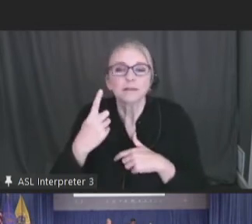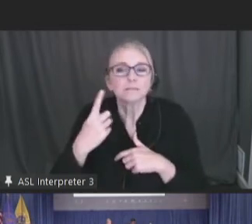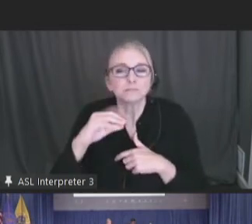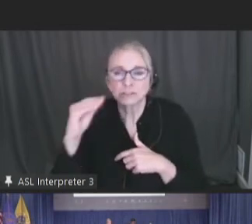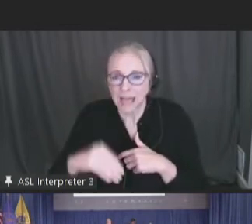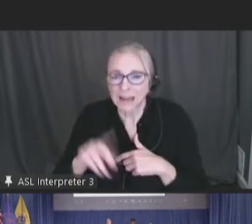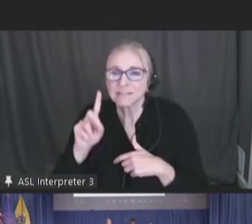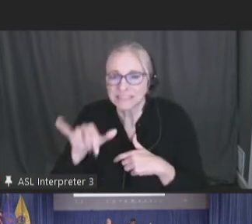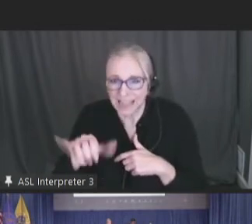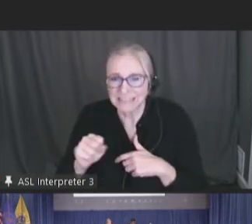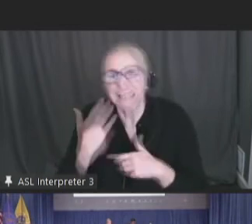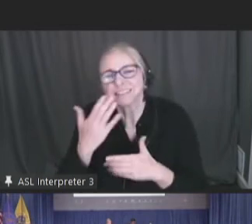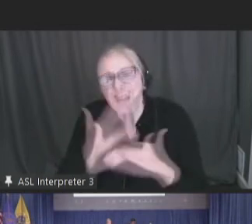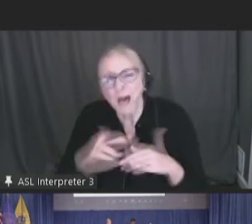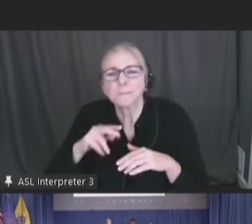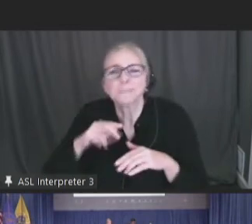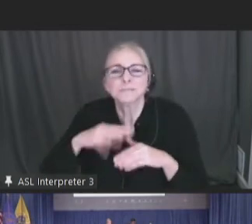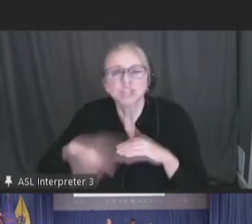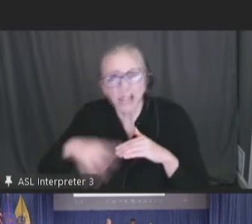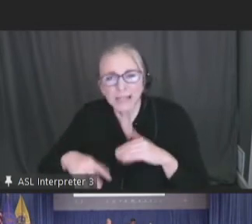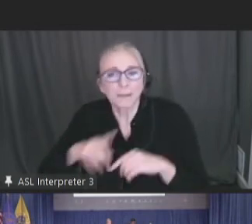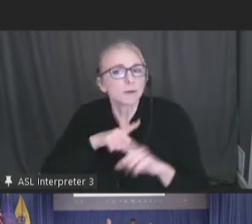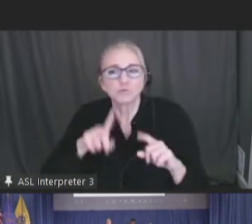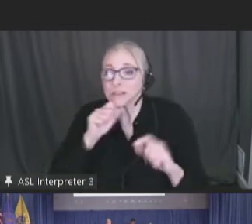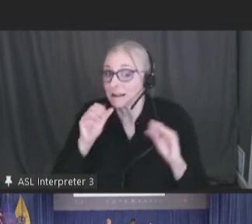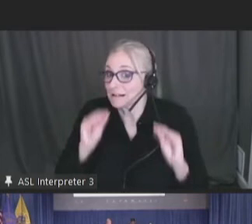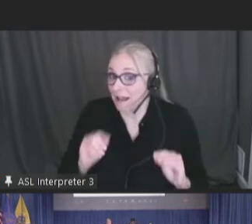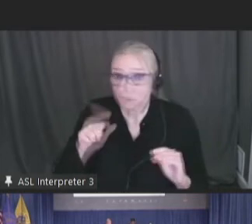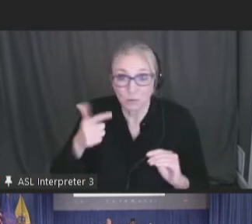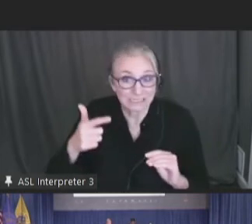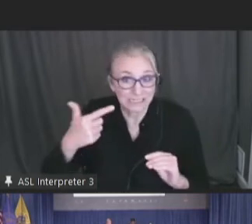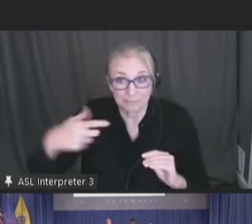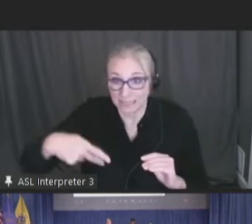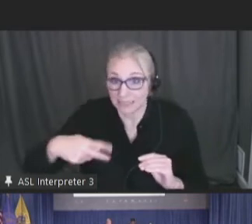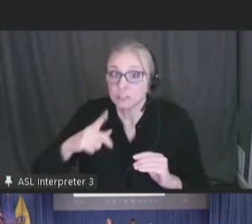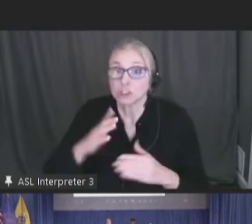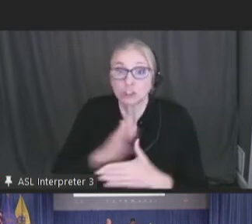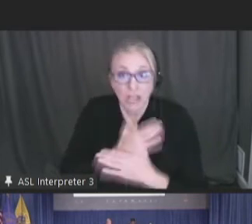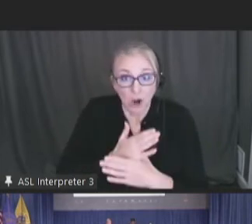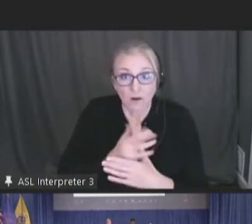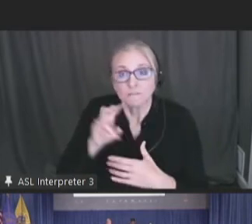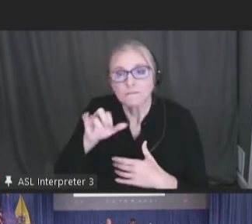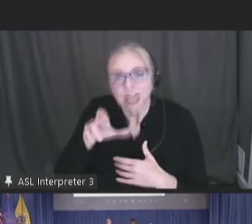had some shedding. But none of the guinea pigs actually shed infectious virus. It was DNA but